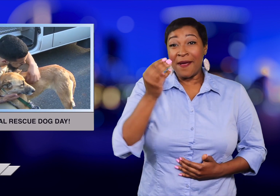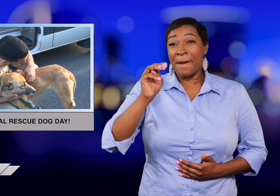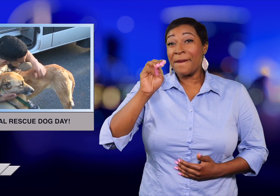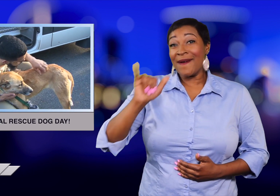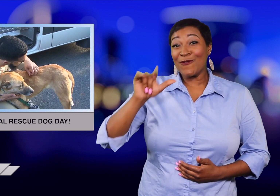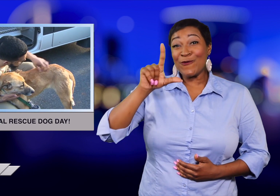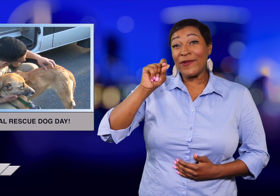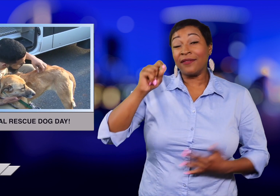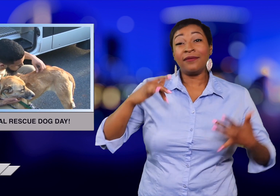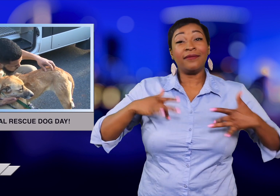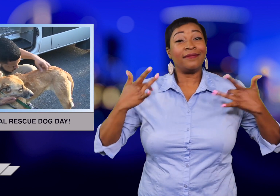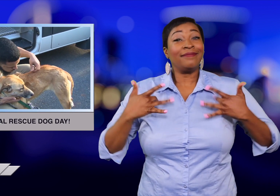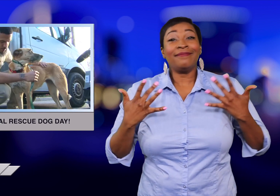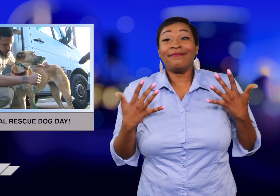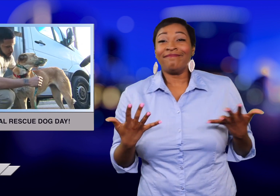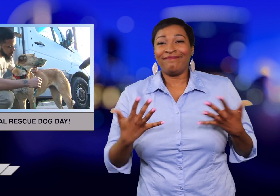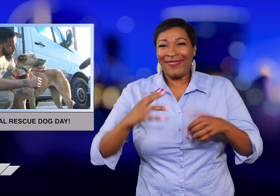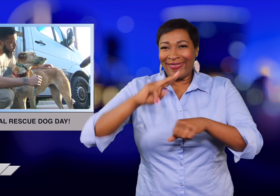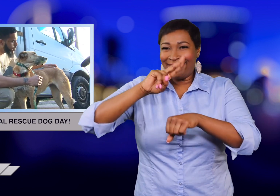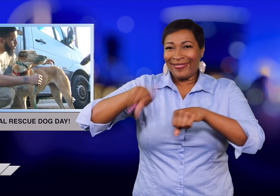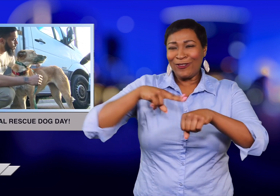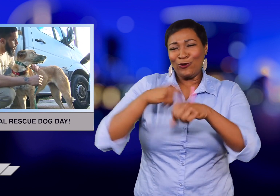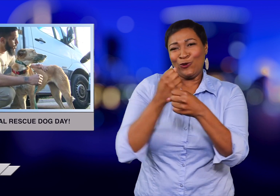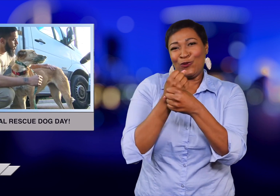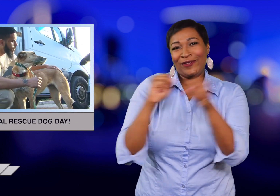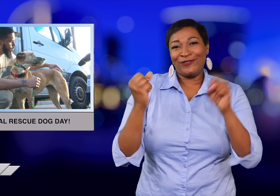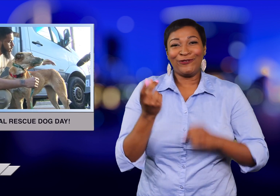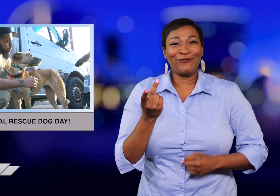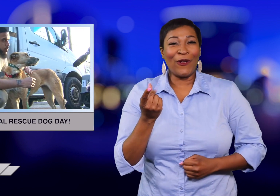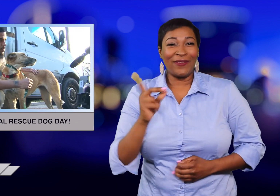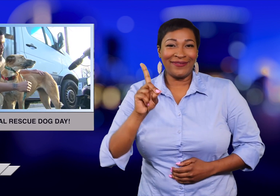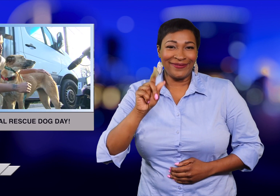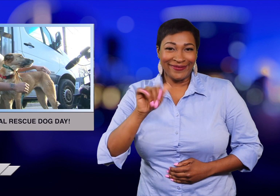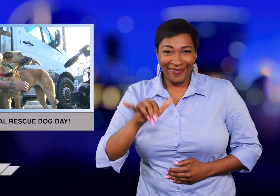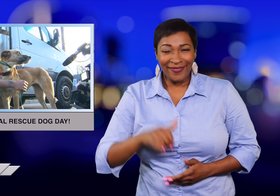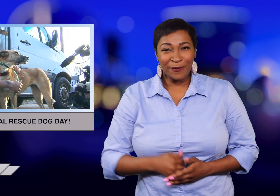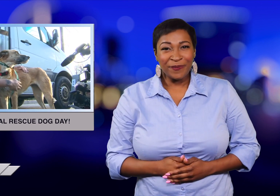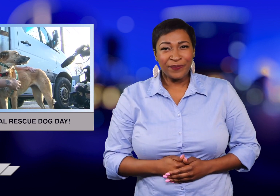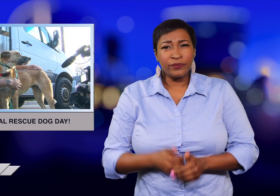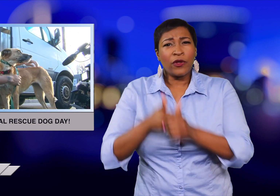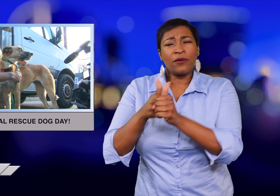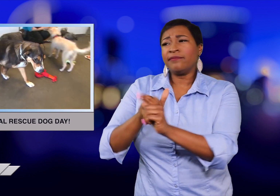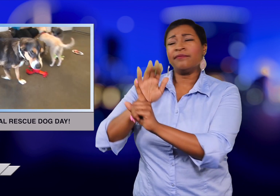Monday, May 20 is National Rescue Dog day.